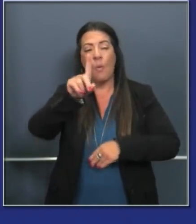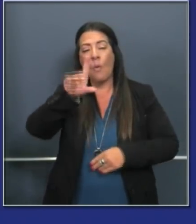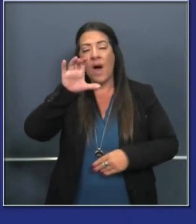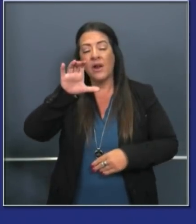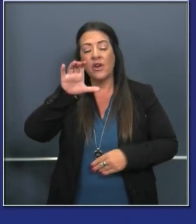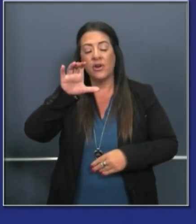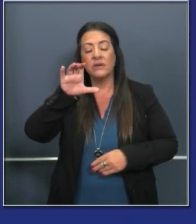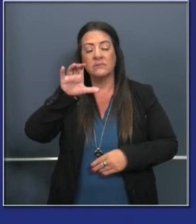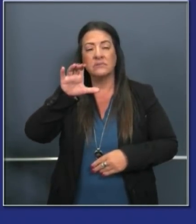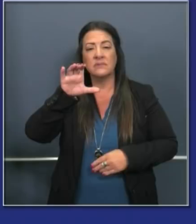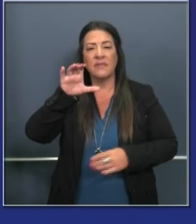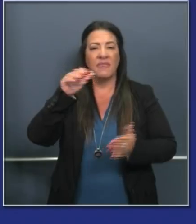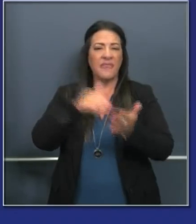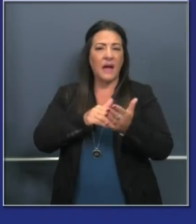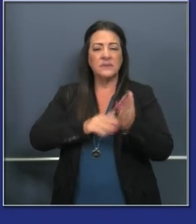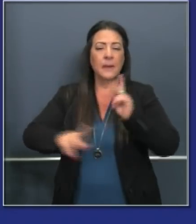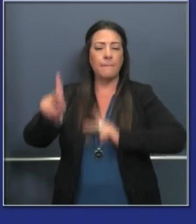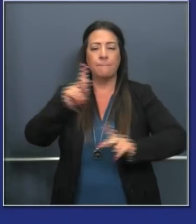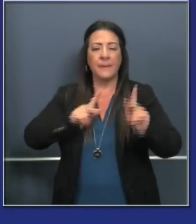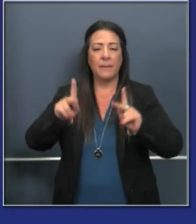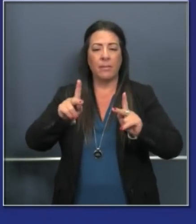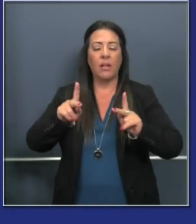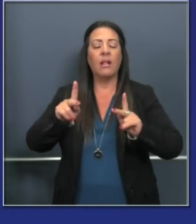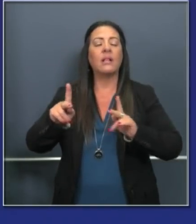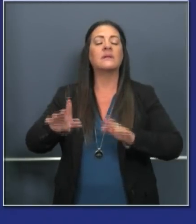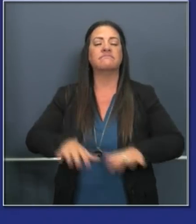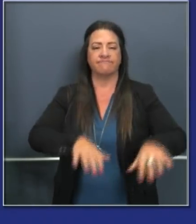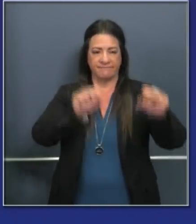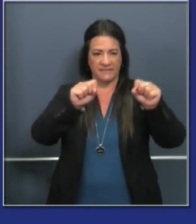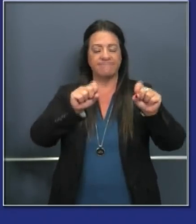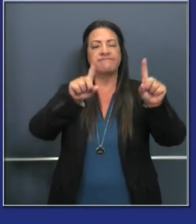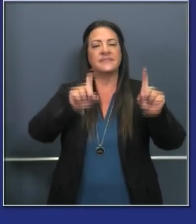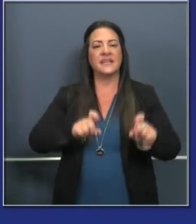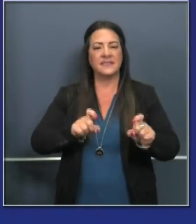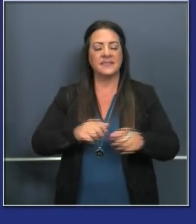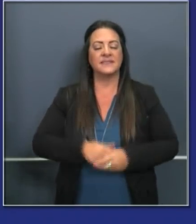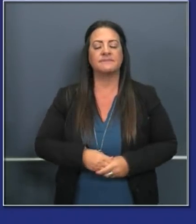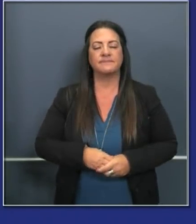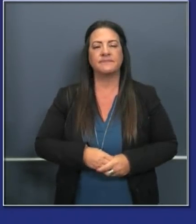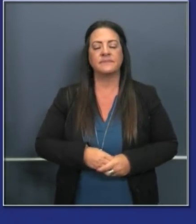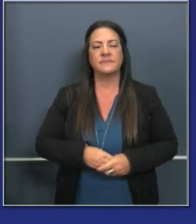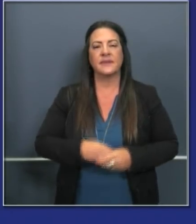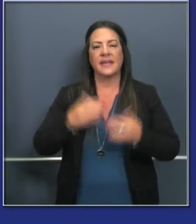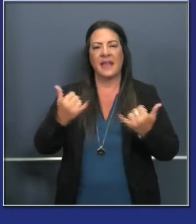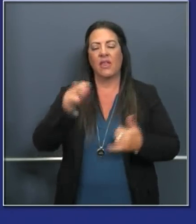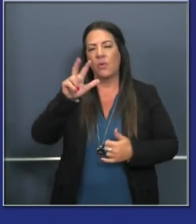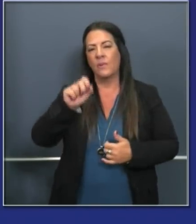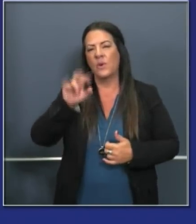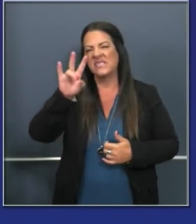YESTERDAY WE TESTED A RECORD NUMBER OF PEOPLE OVER 101,000